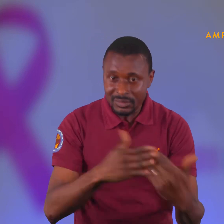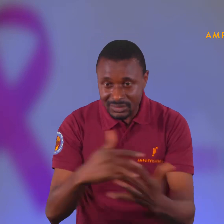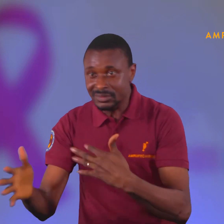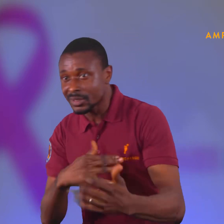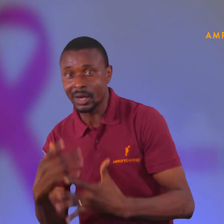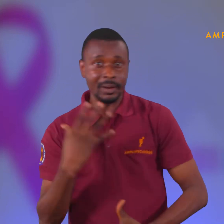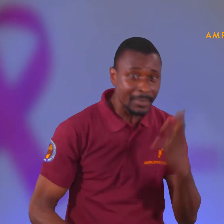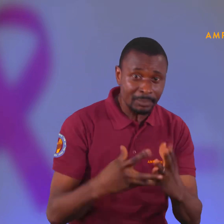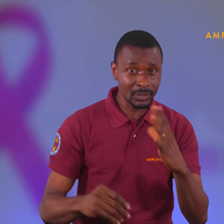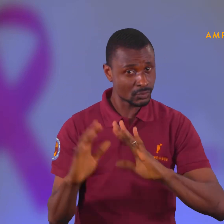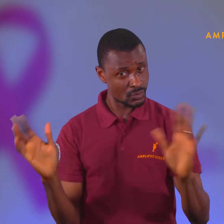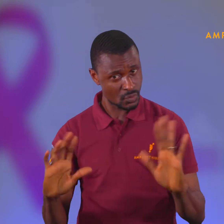It does not mean we should engage in indiscriminate abortion.